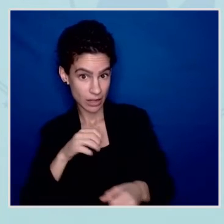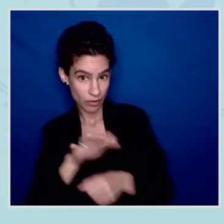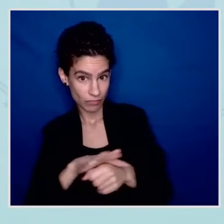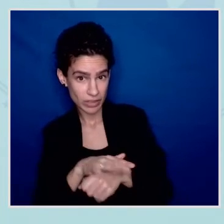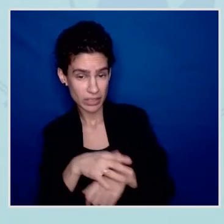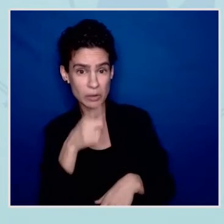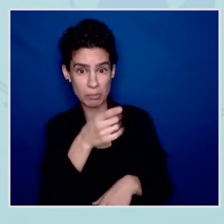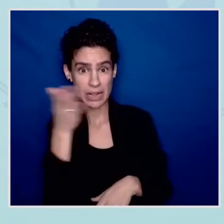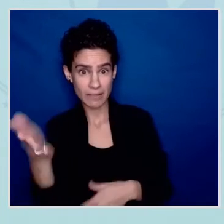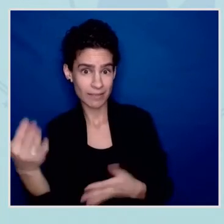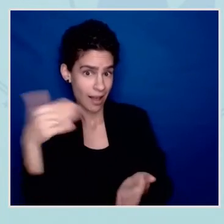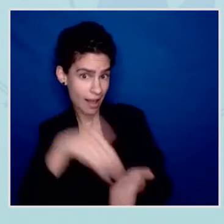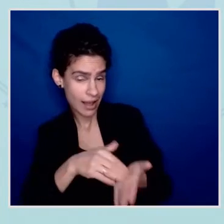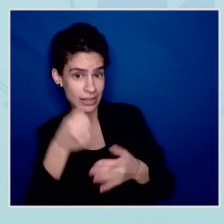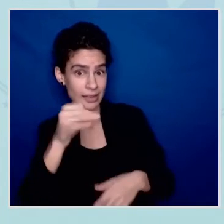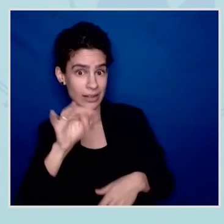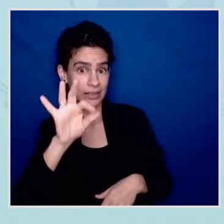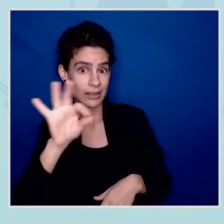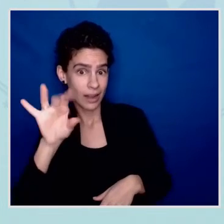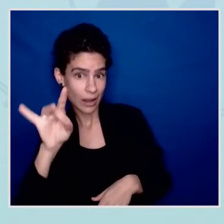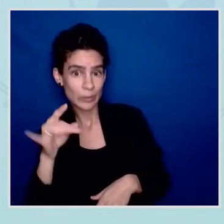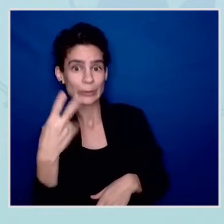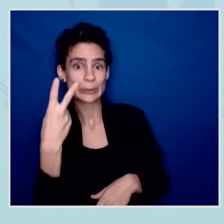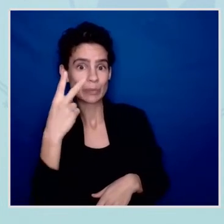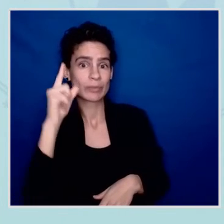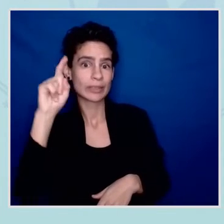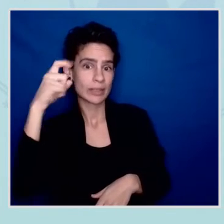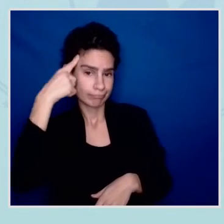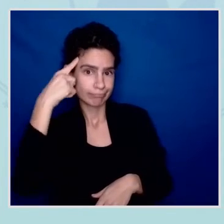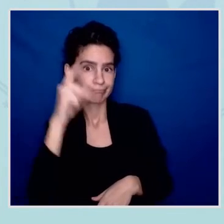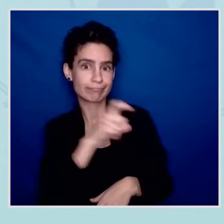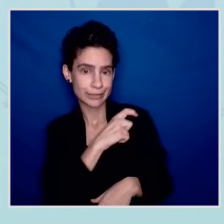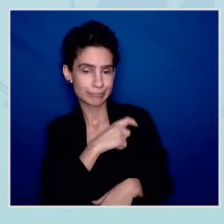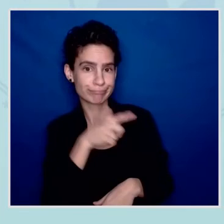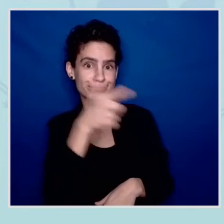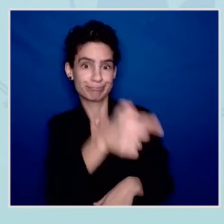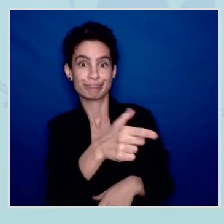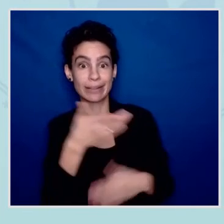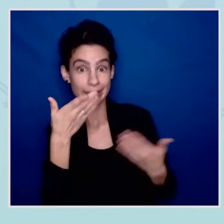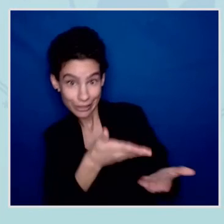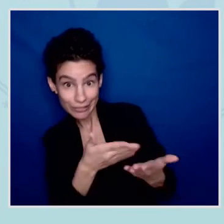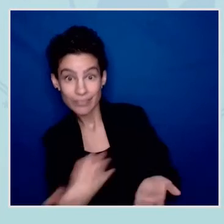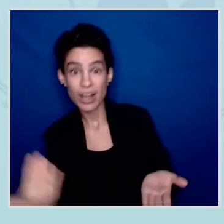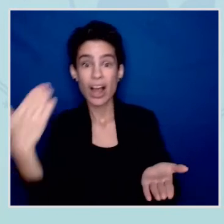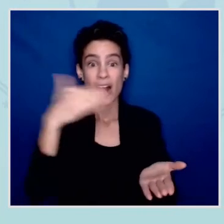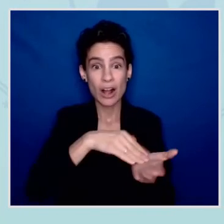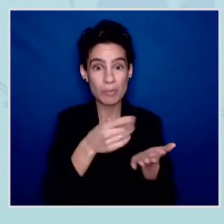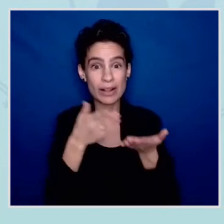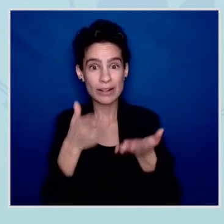AND I WANTED TO ASK YOU ABOUT WHAT TOOK PLACE AT THE CAPITAL THIS WEEK. YOU SERVED IN THE SENATE FOR 36 YEARS, AND IMPORTANTLY, YOU